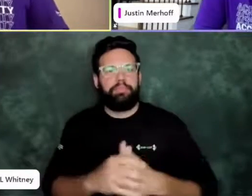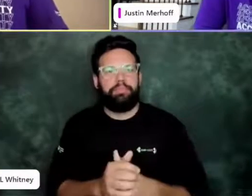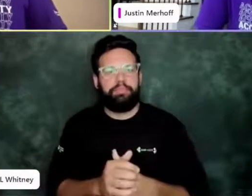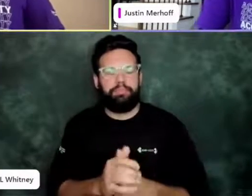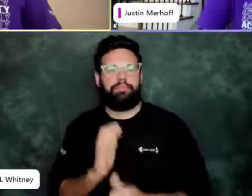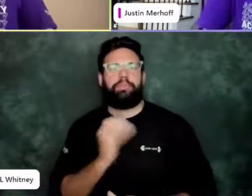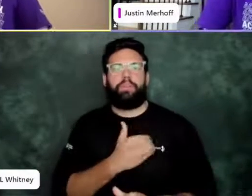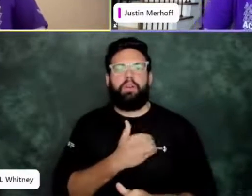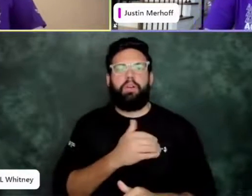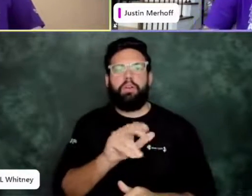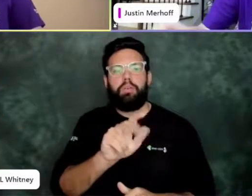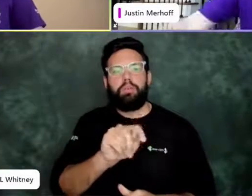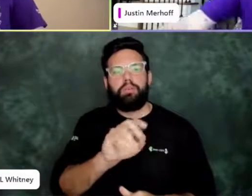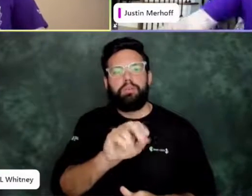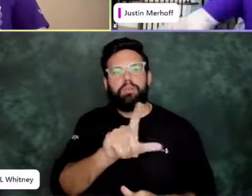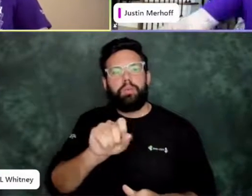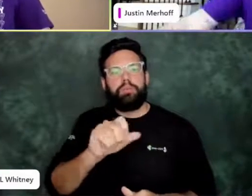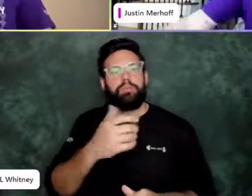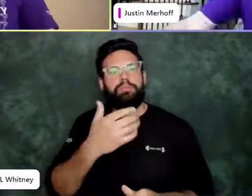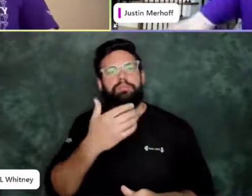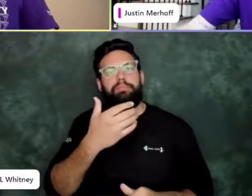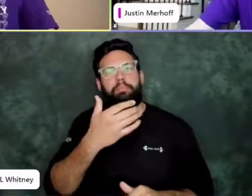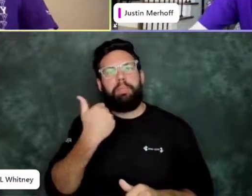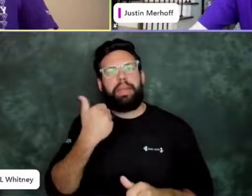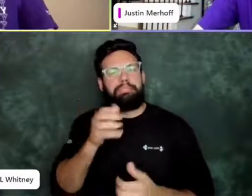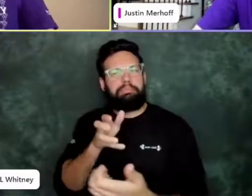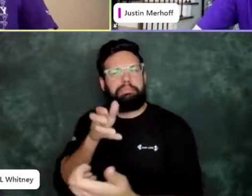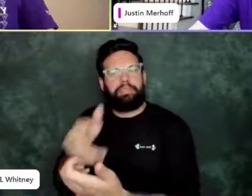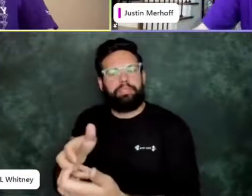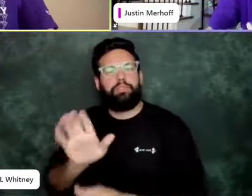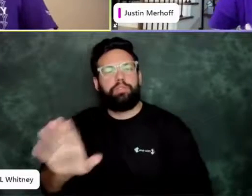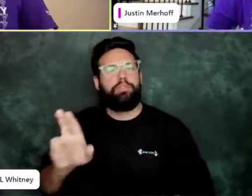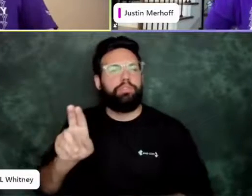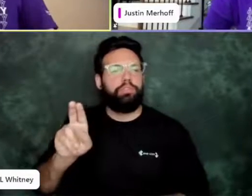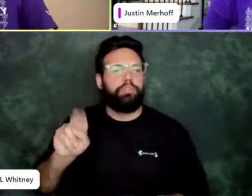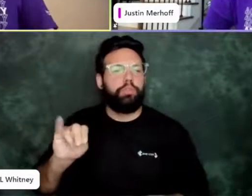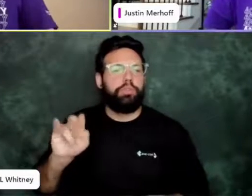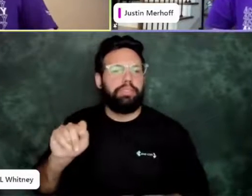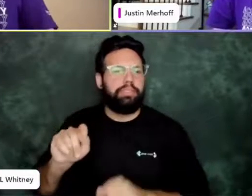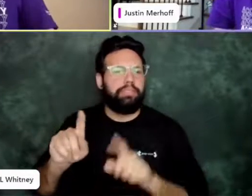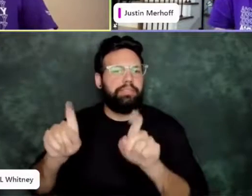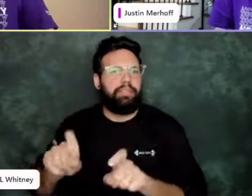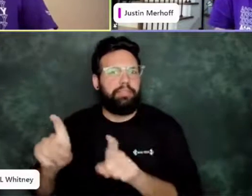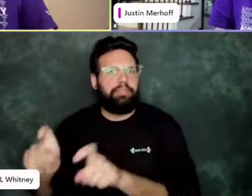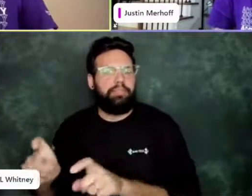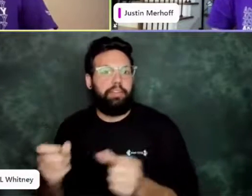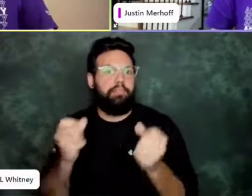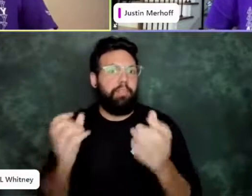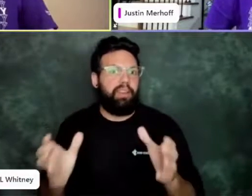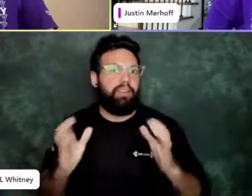are probably better suited in a unit testing case. We have customers, tons of users doing it both ways.